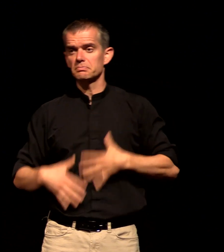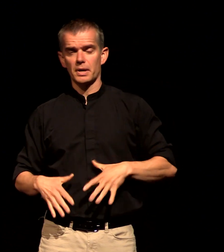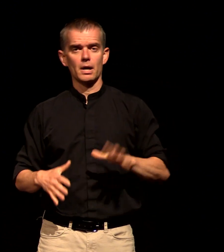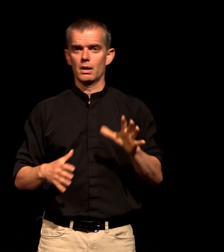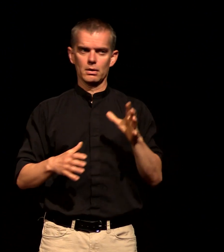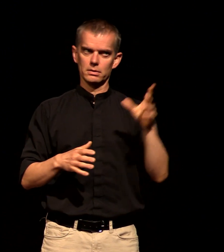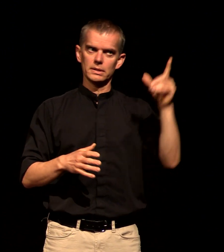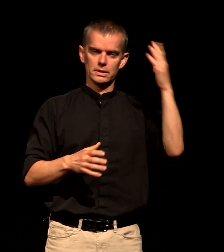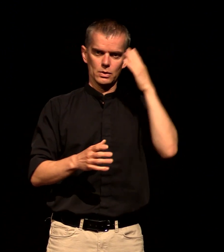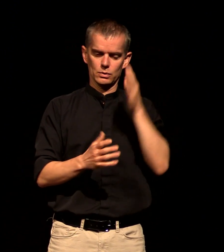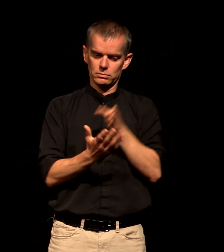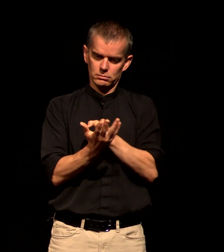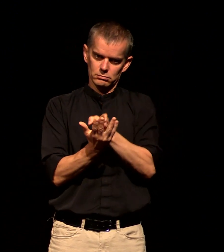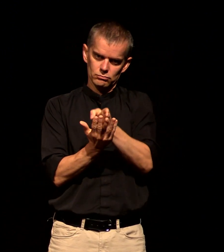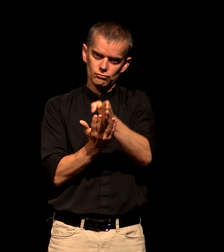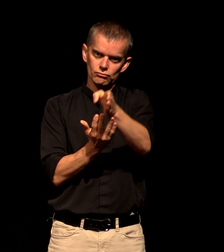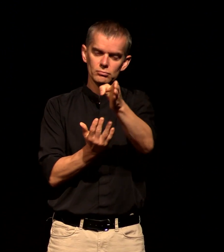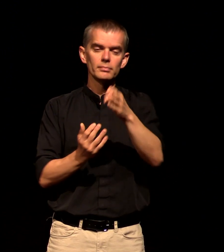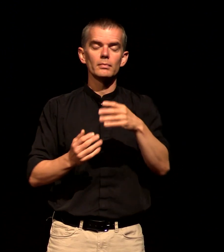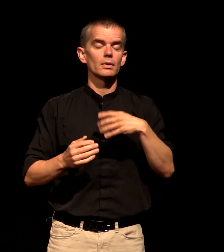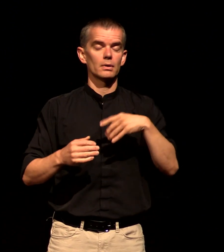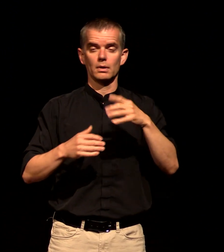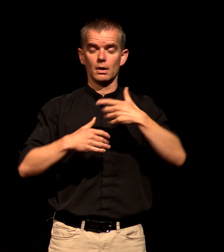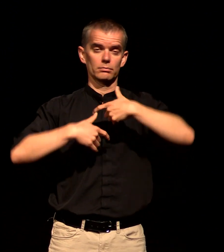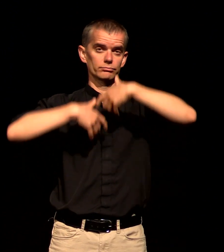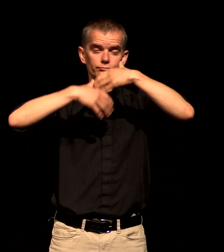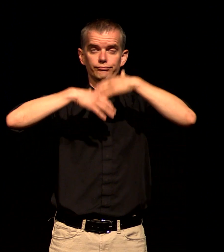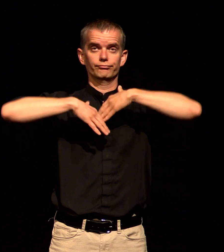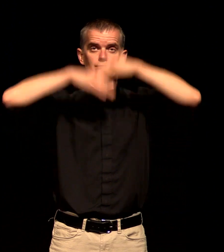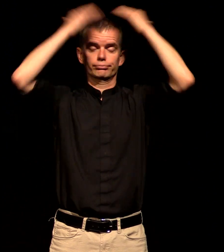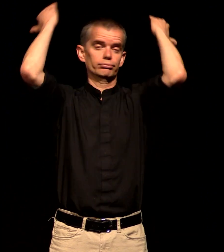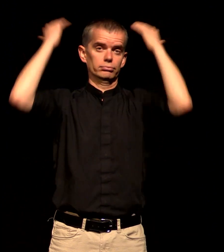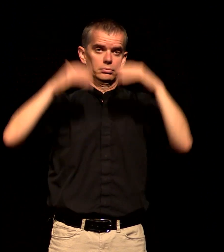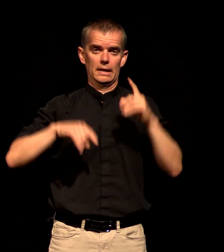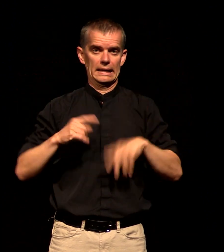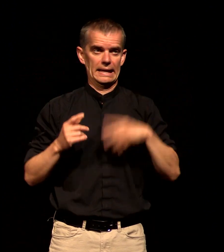despair. I can't see my way forward, up or out of the pain.